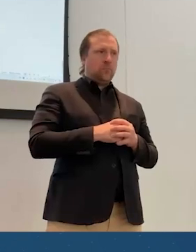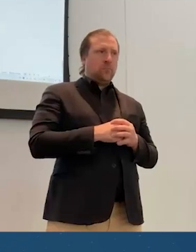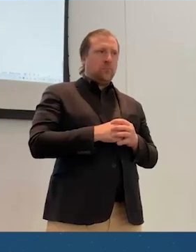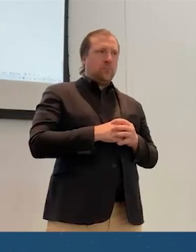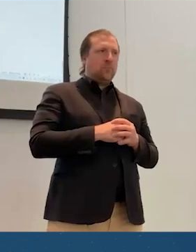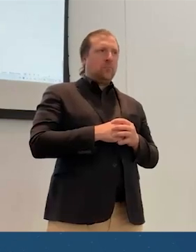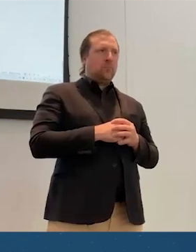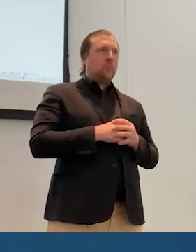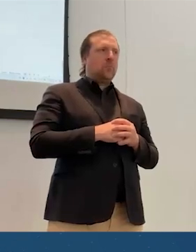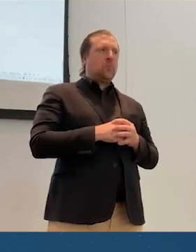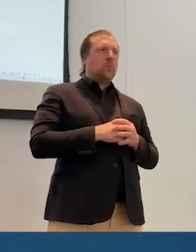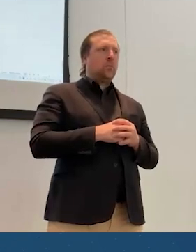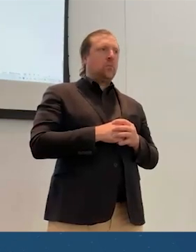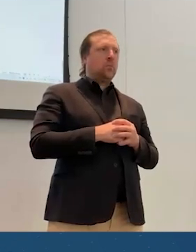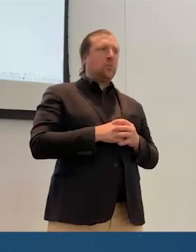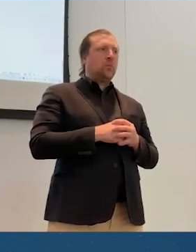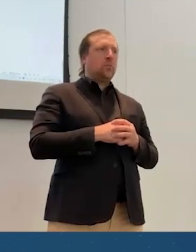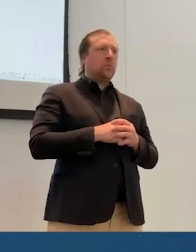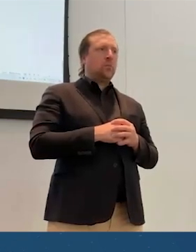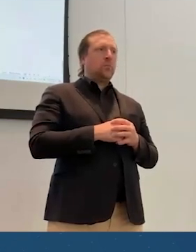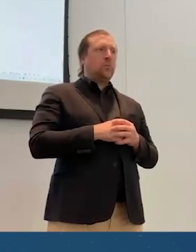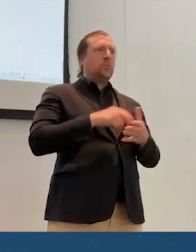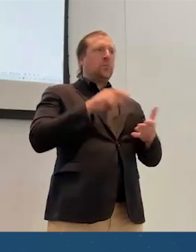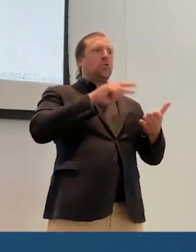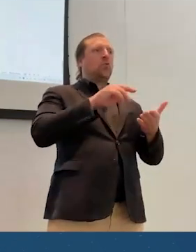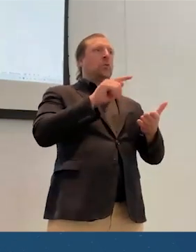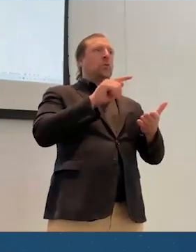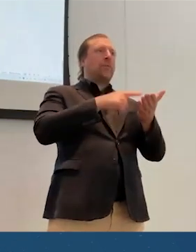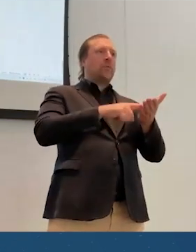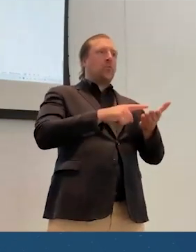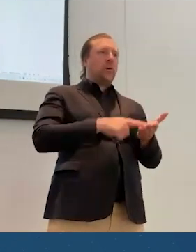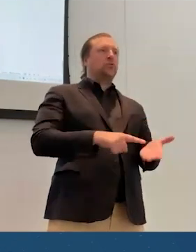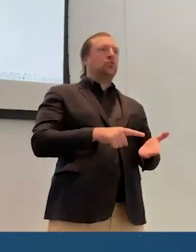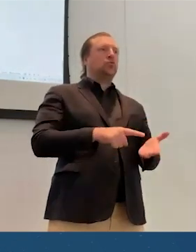we hardly even found any walk that